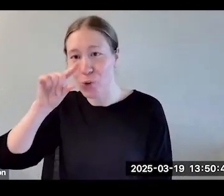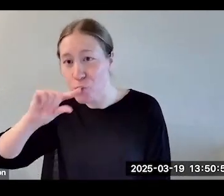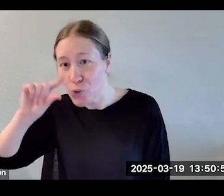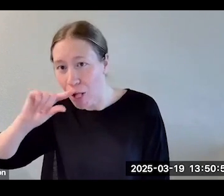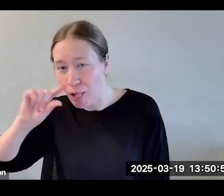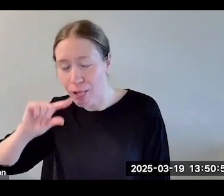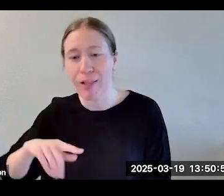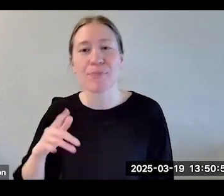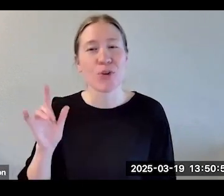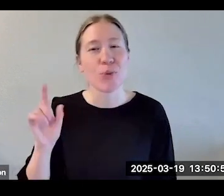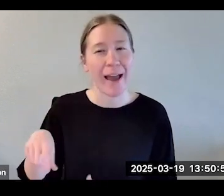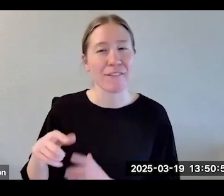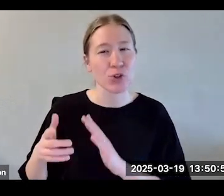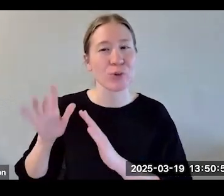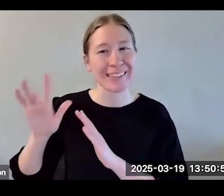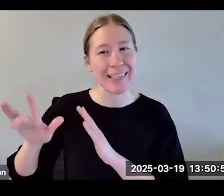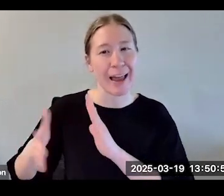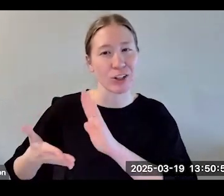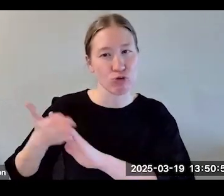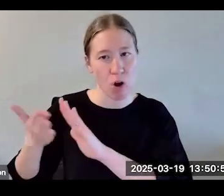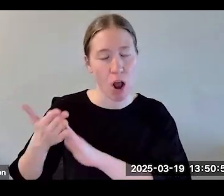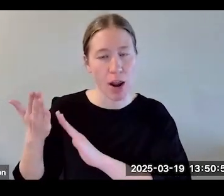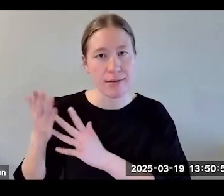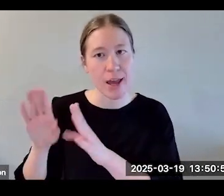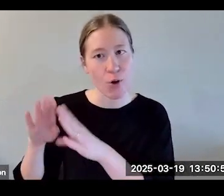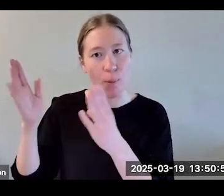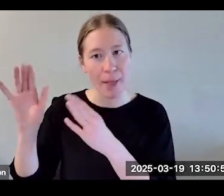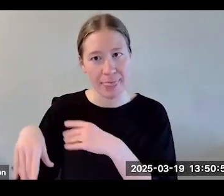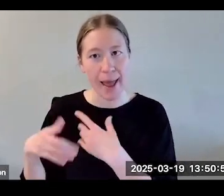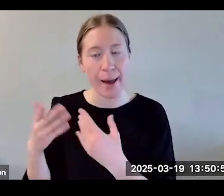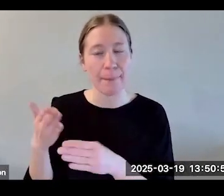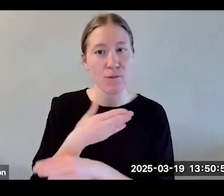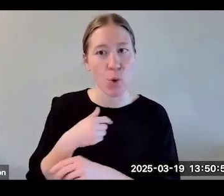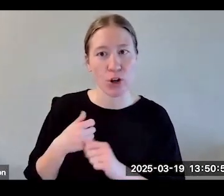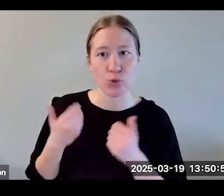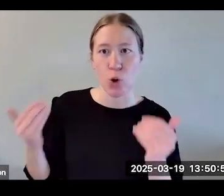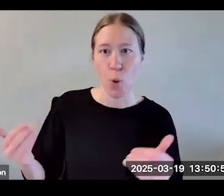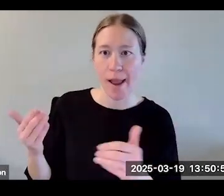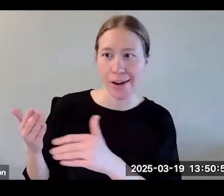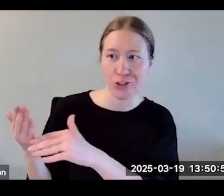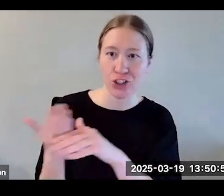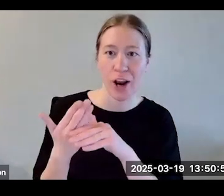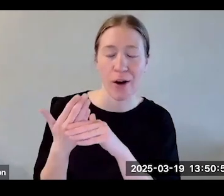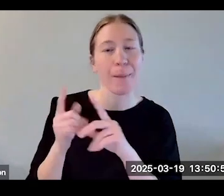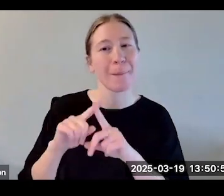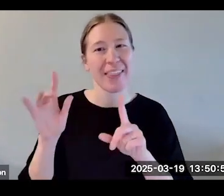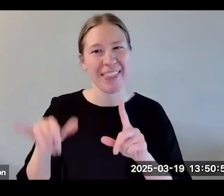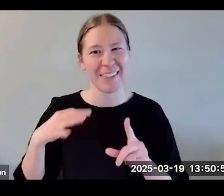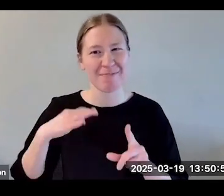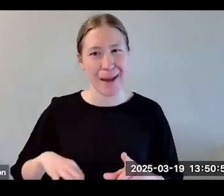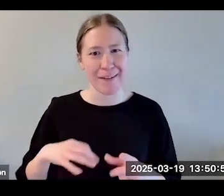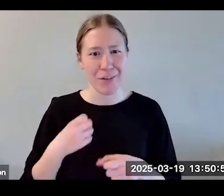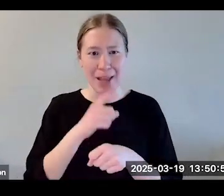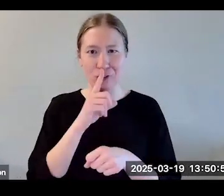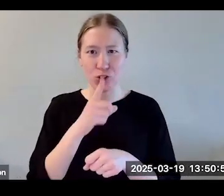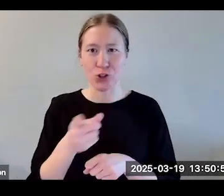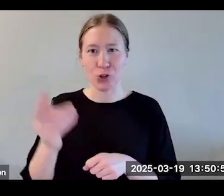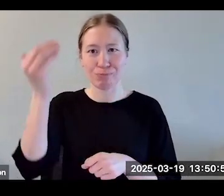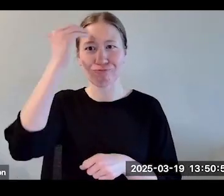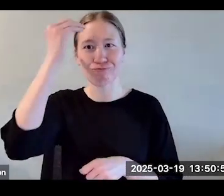before you send out your documents to be live can be a good way to make sure that you are thinking about digital accessibility.